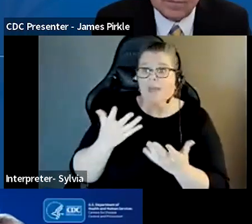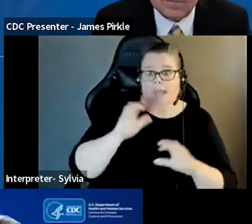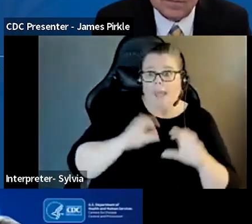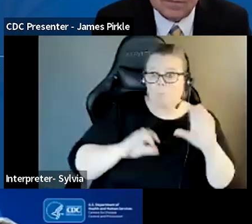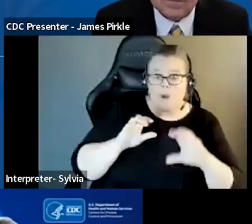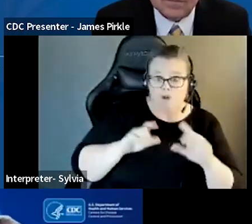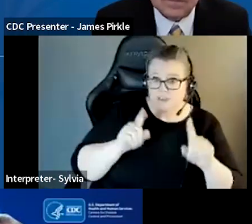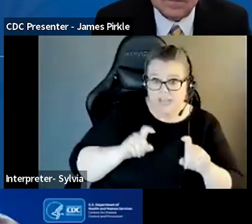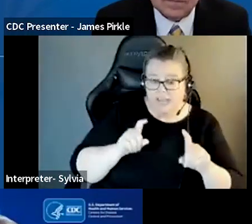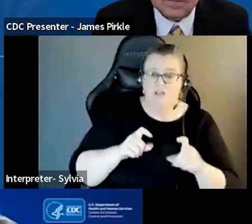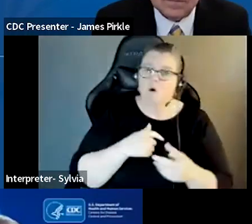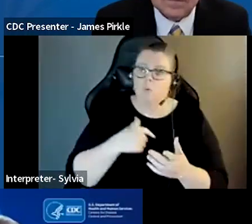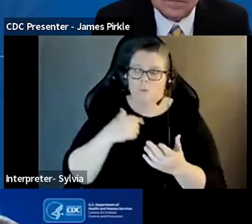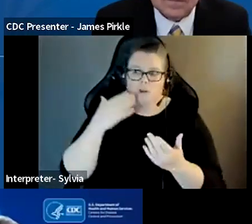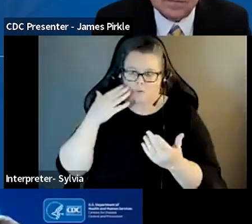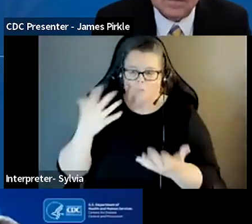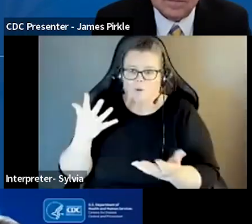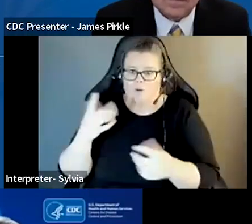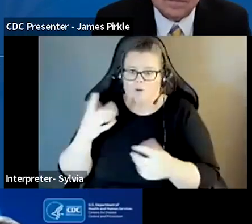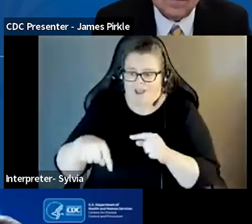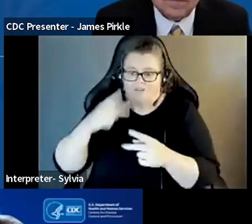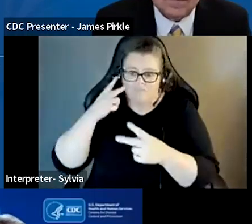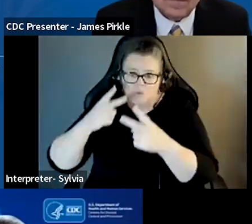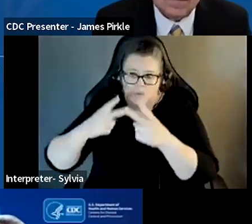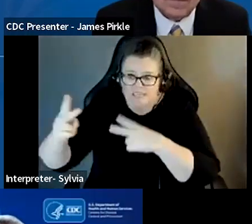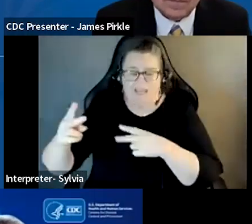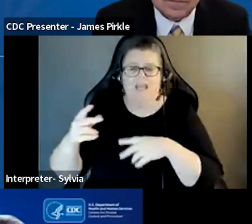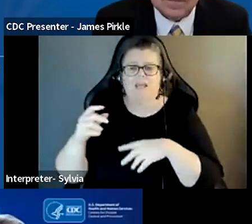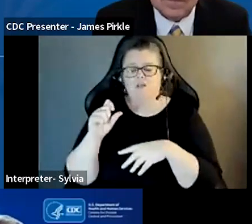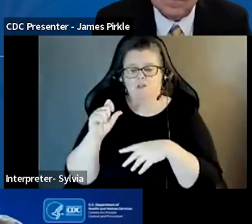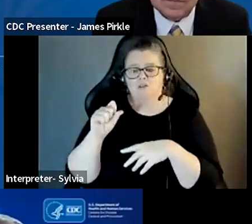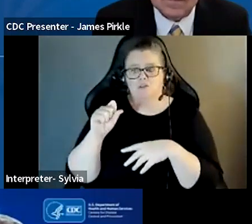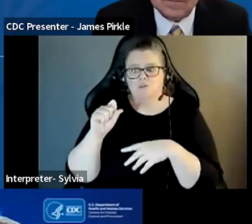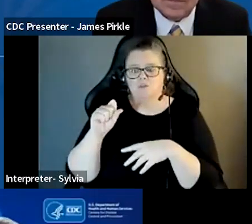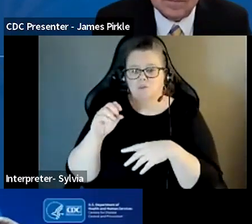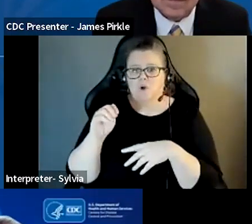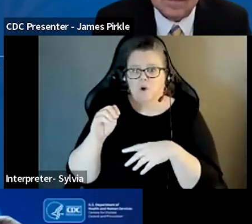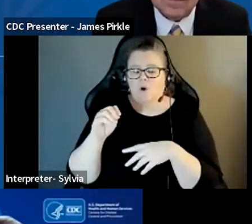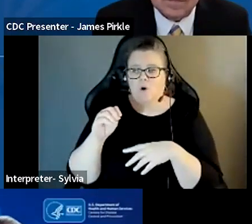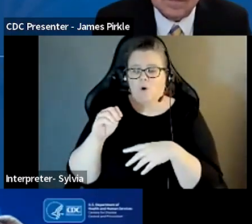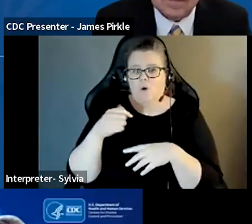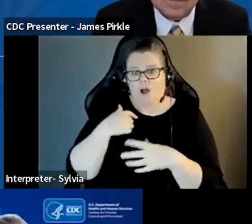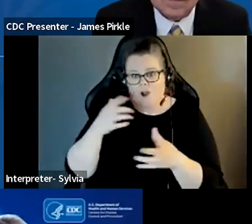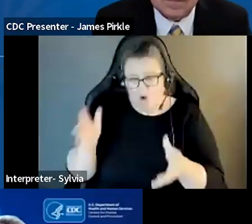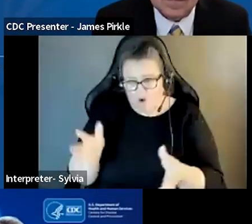But we don't know when the next event will hit us. And I just urge CDC -- I know you've got a heck of a lot